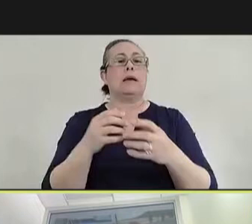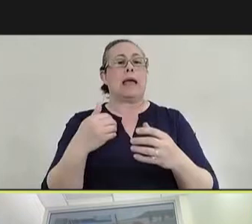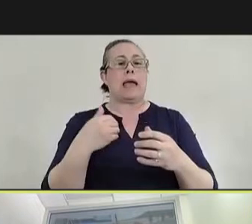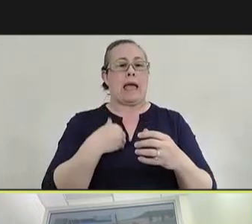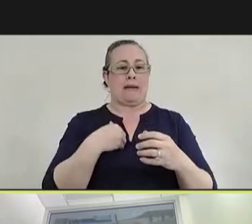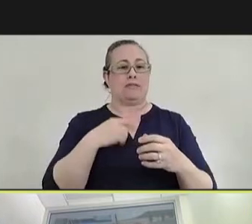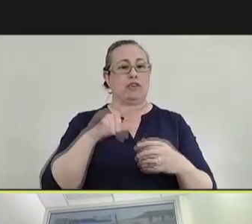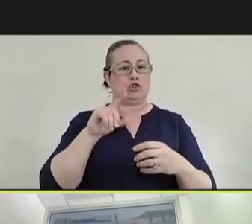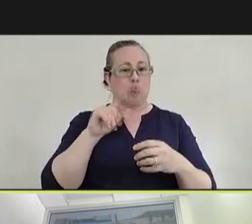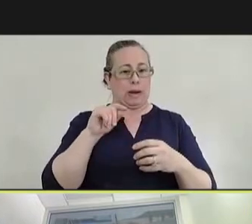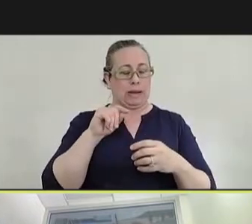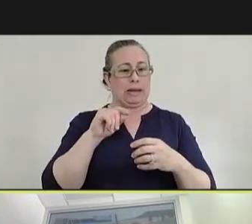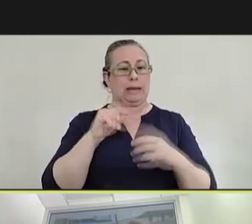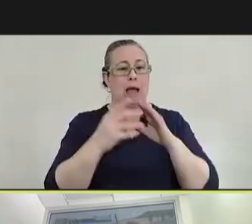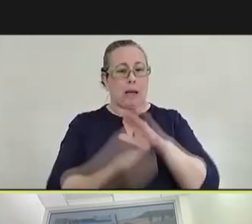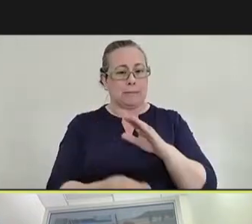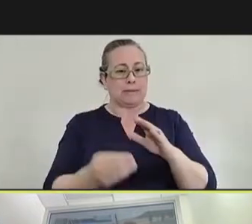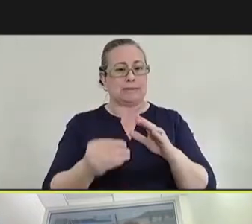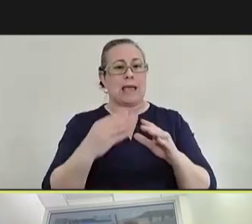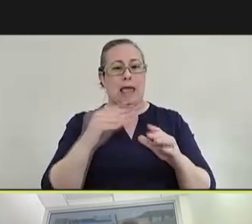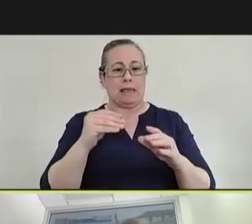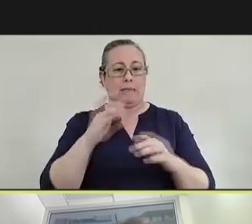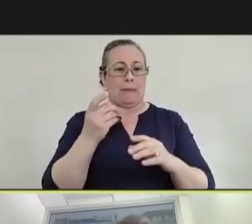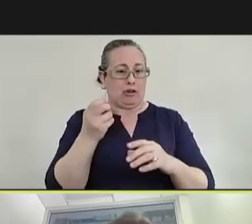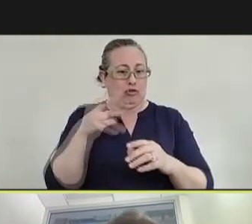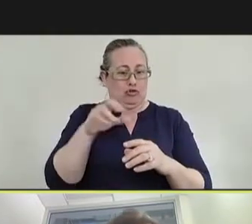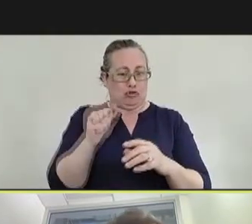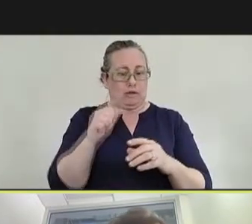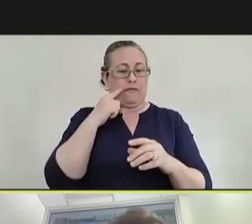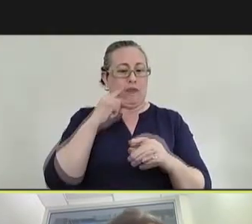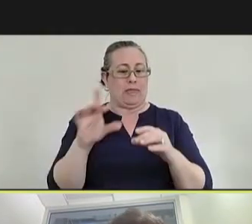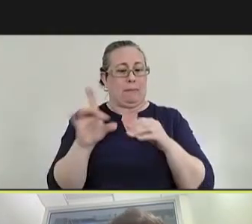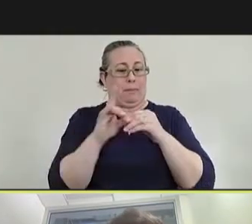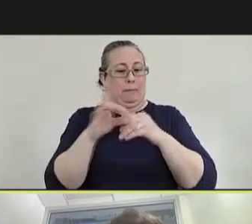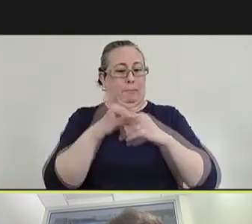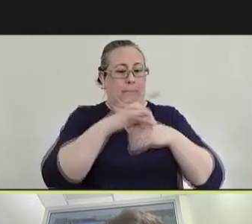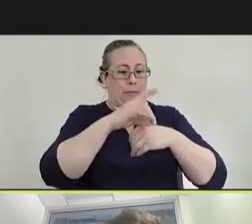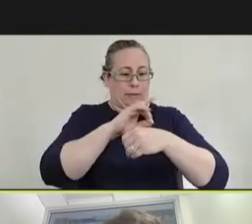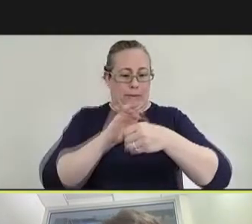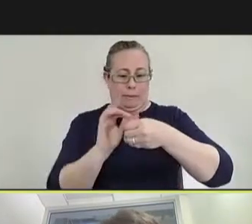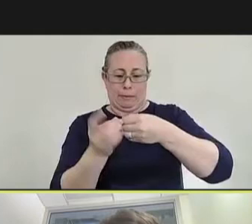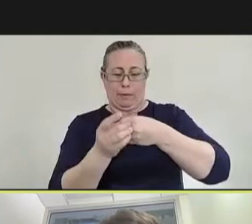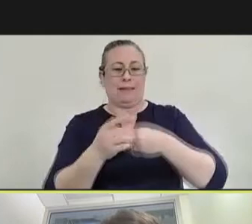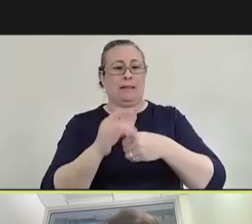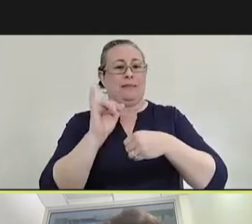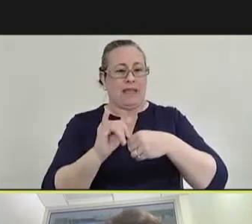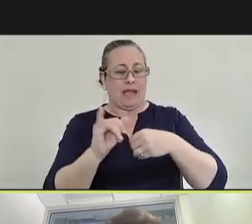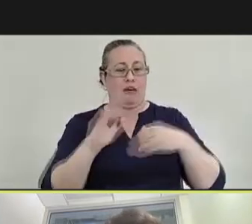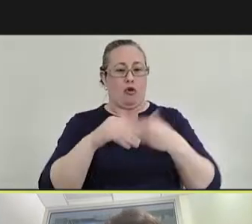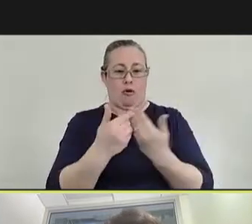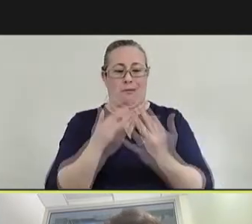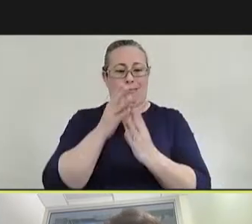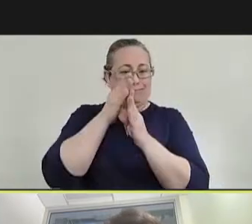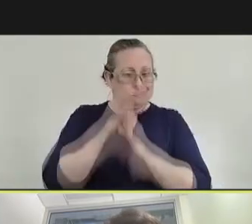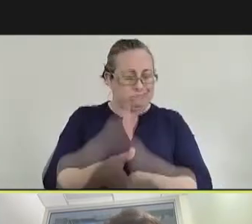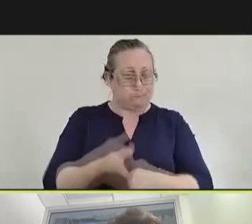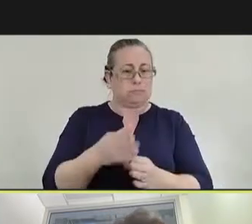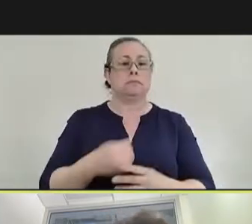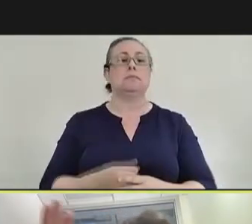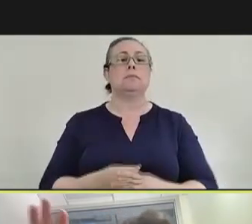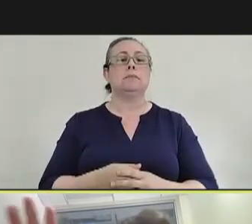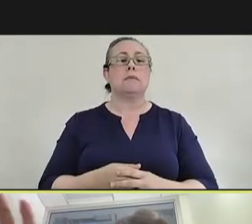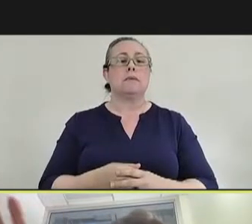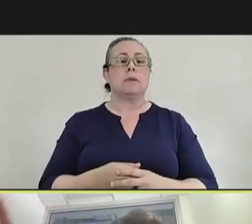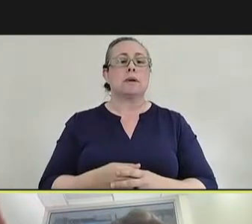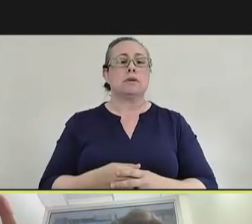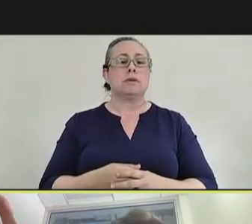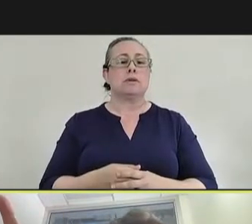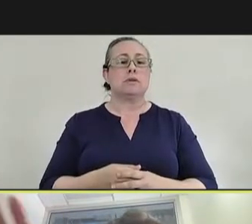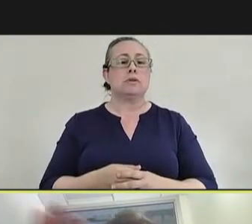you have 60 fabs binding each binding site that is available. And so this is going into,